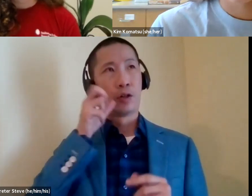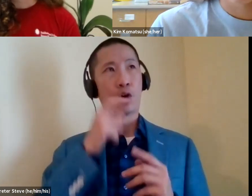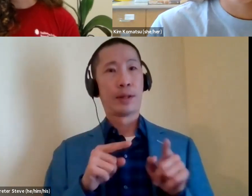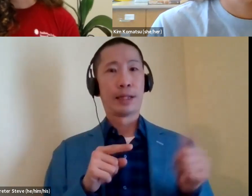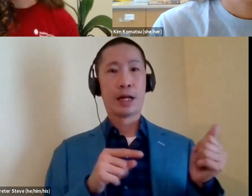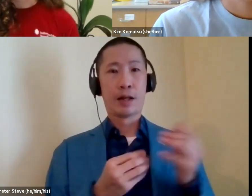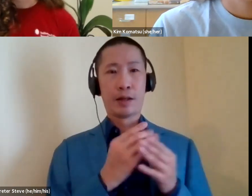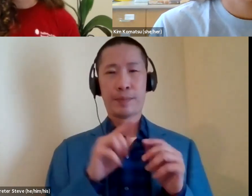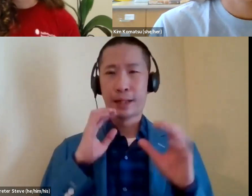Kim Komatsu (she/her): Oh wow.